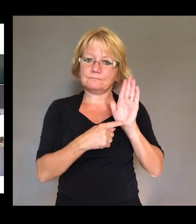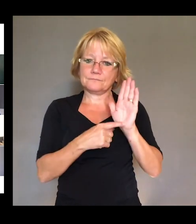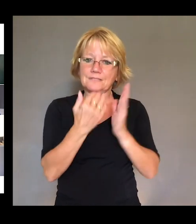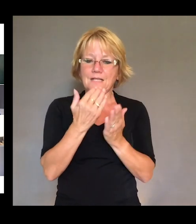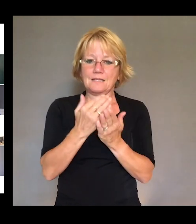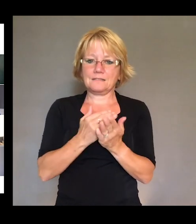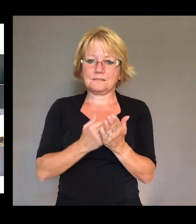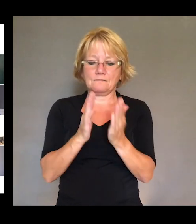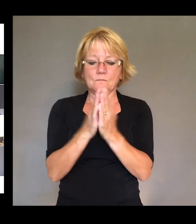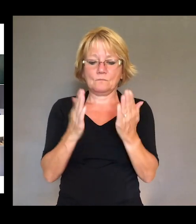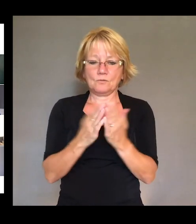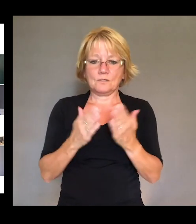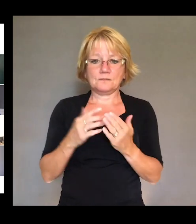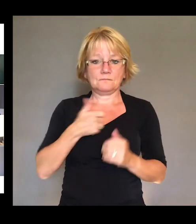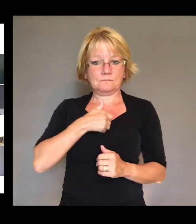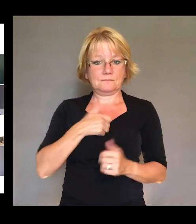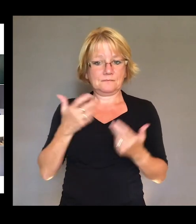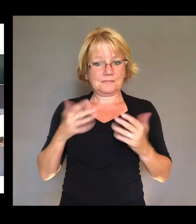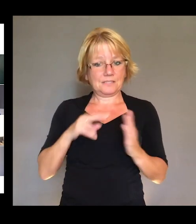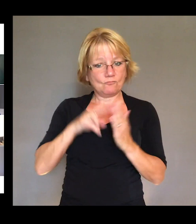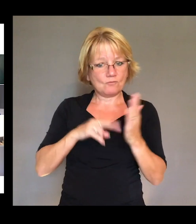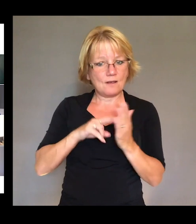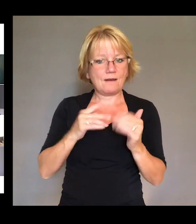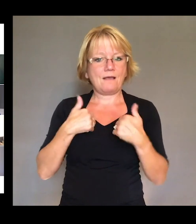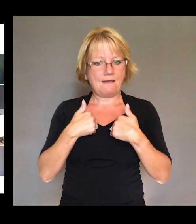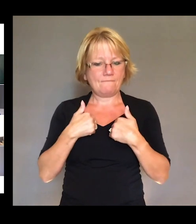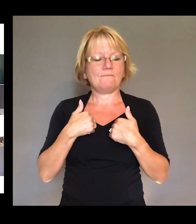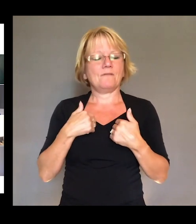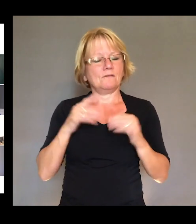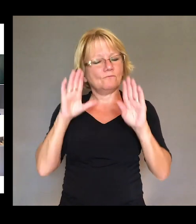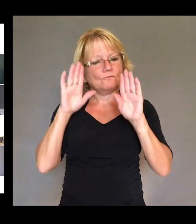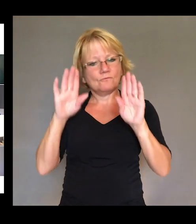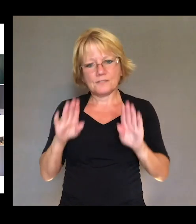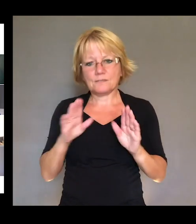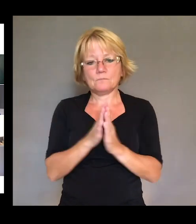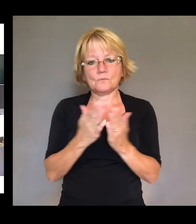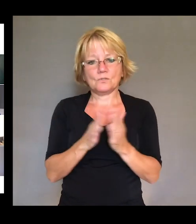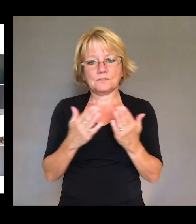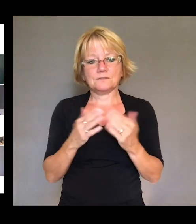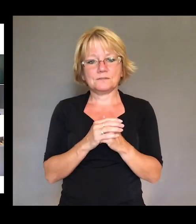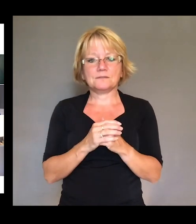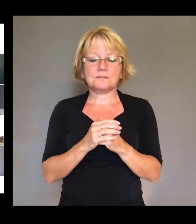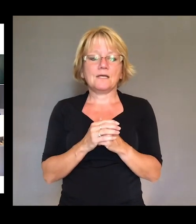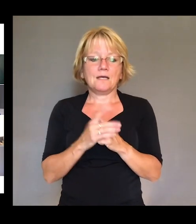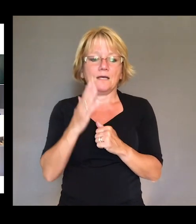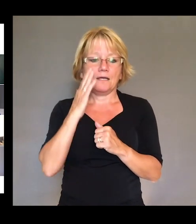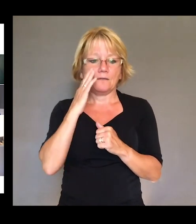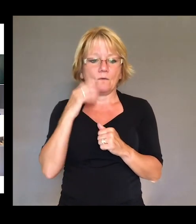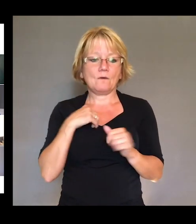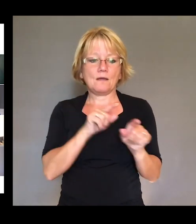So this is a list of books that I've read that I have, that I own, they're great. I don't know if it's on this slide,